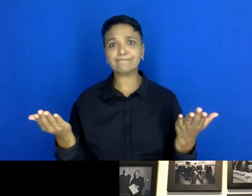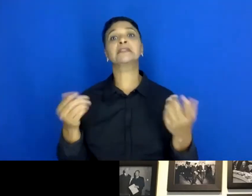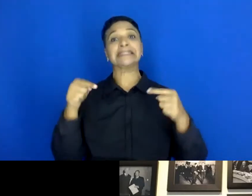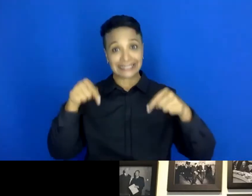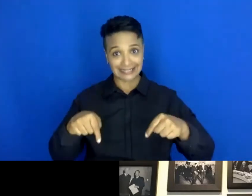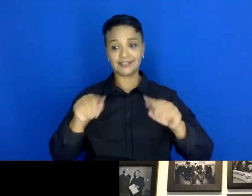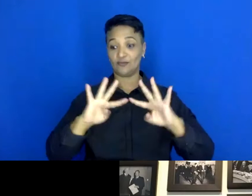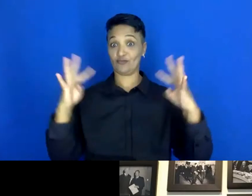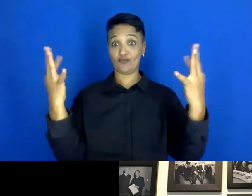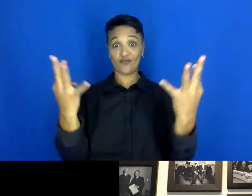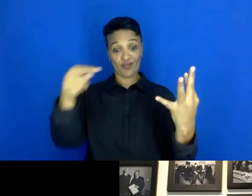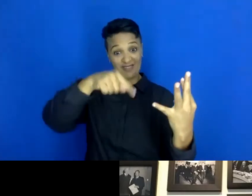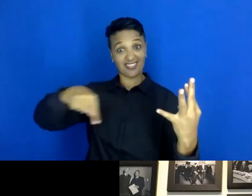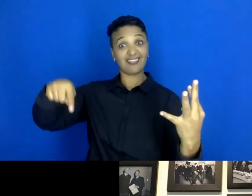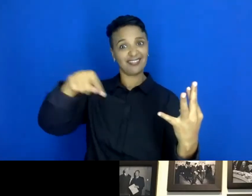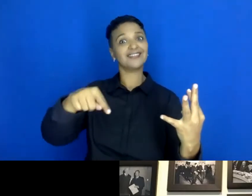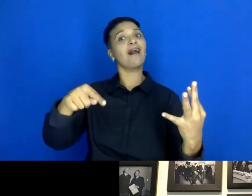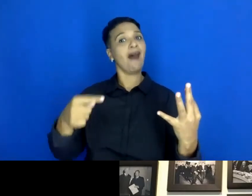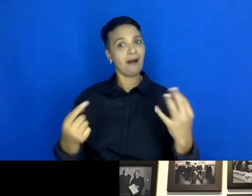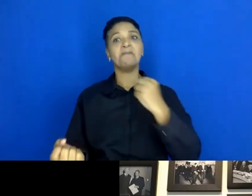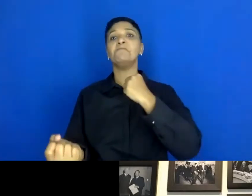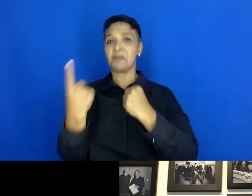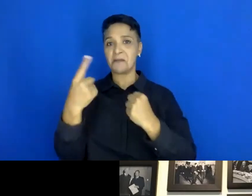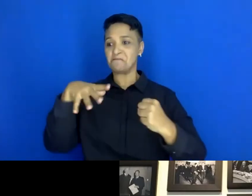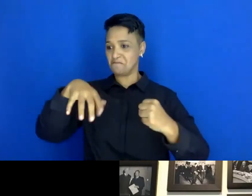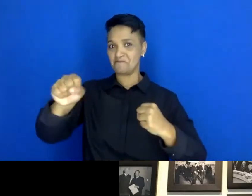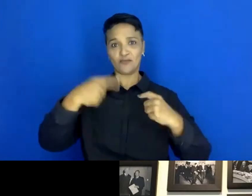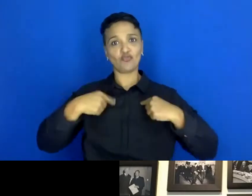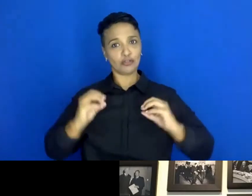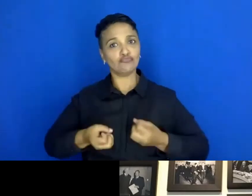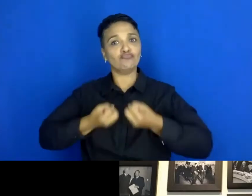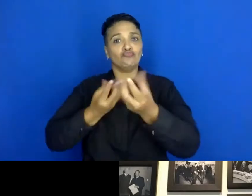uh to talk about and discuss these issues facing us it was great to have similar